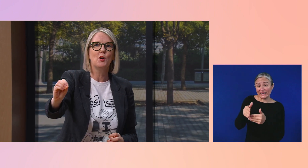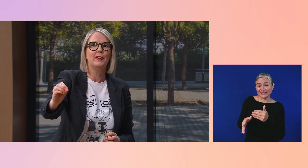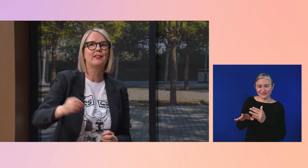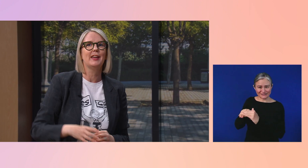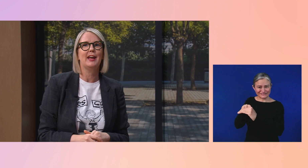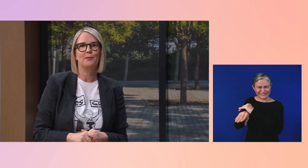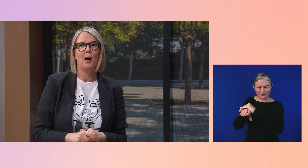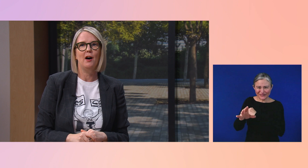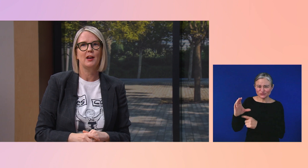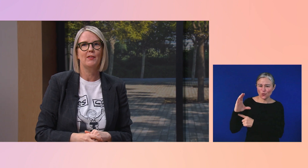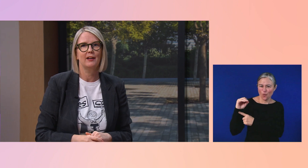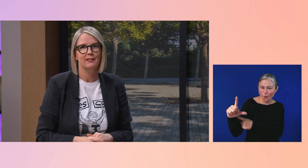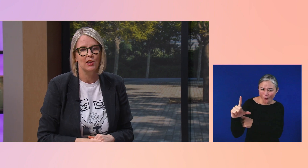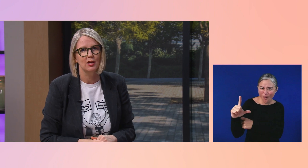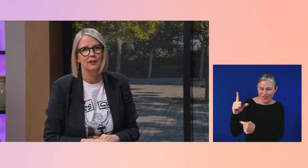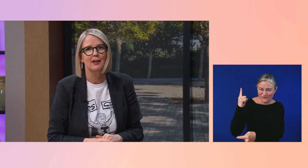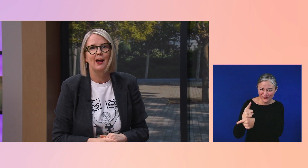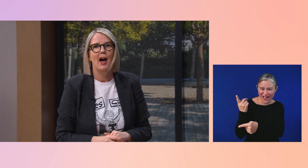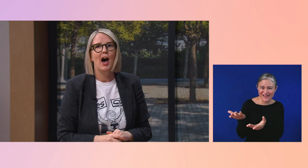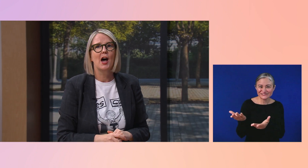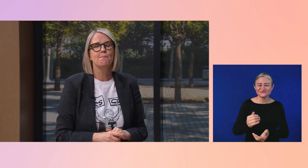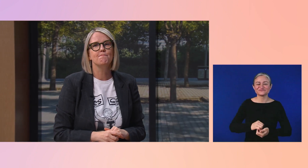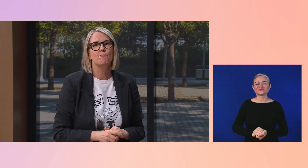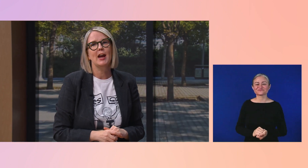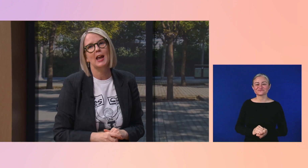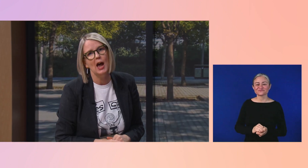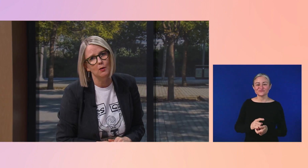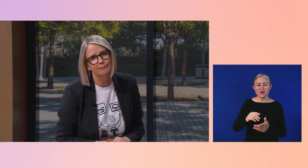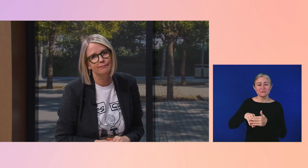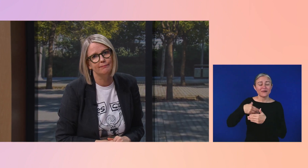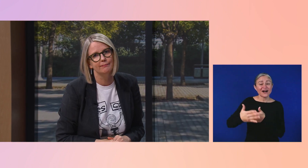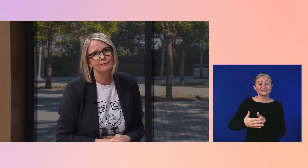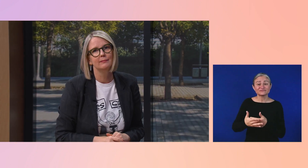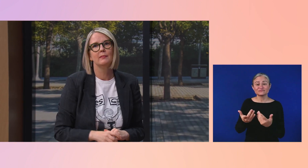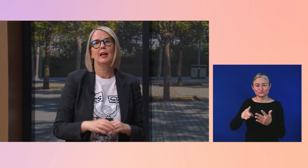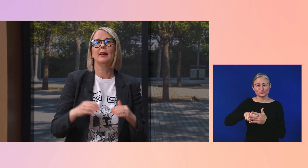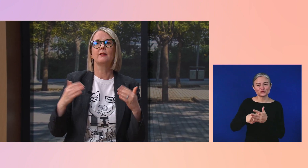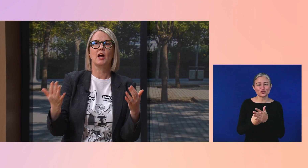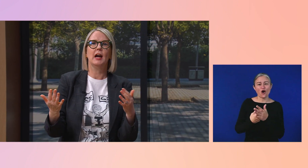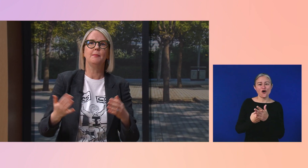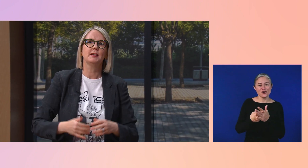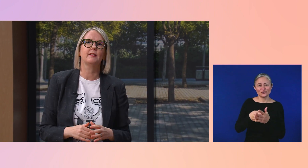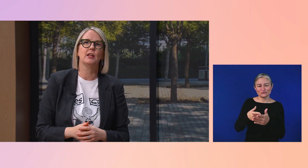moving to the next part of our session. Right now, it is time to send